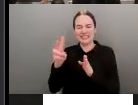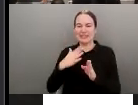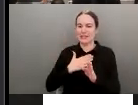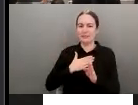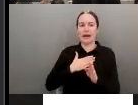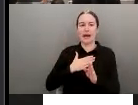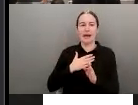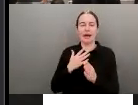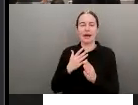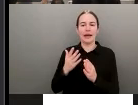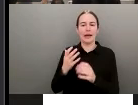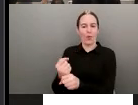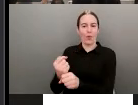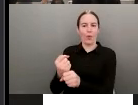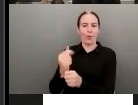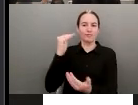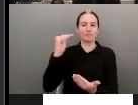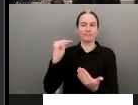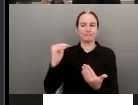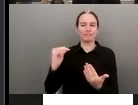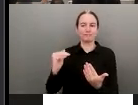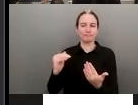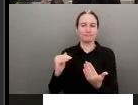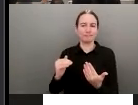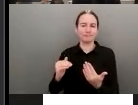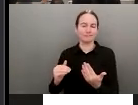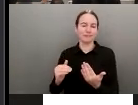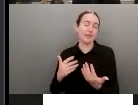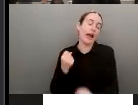actually 2